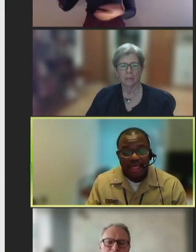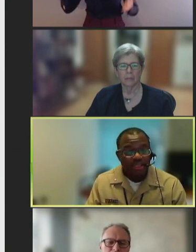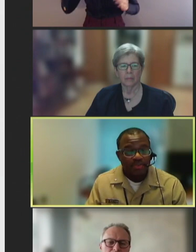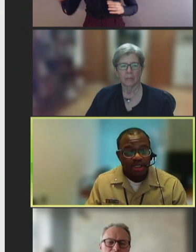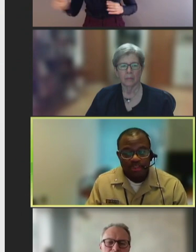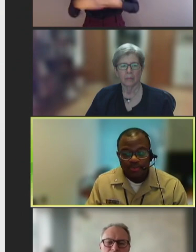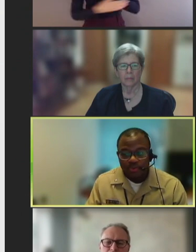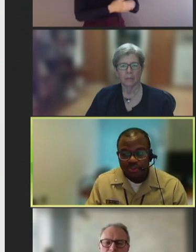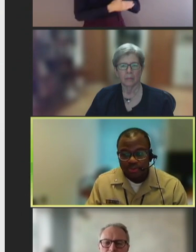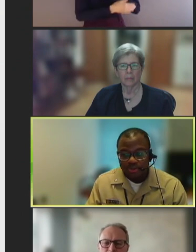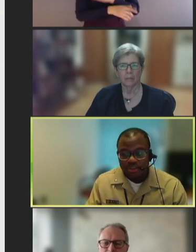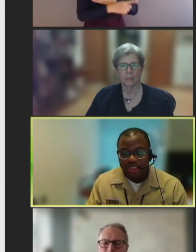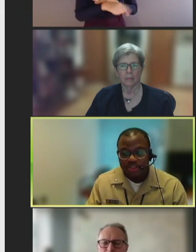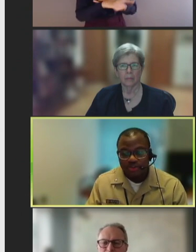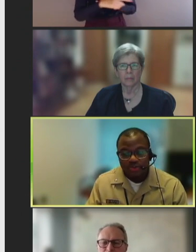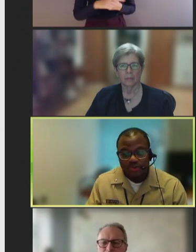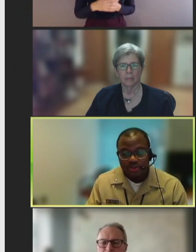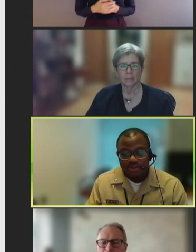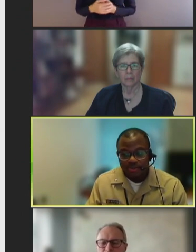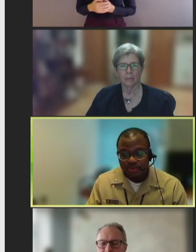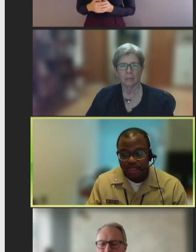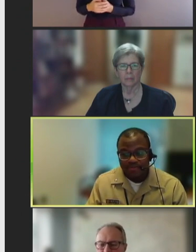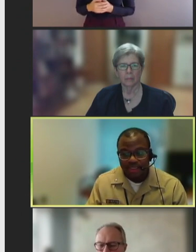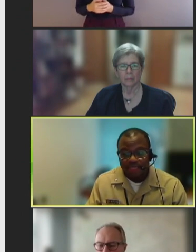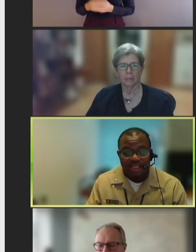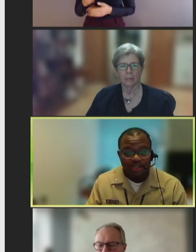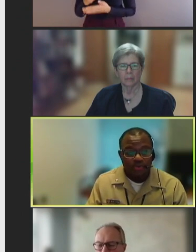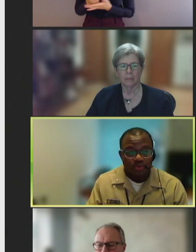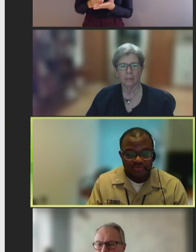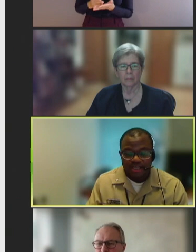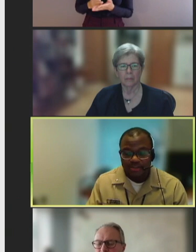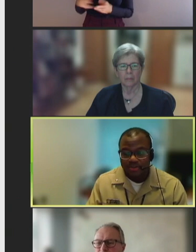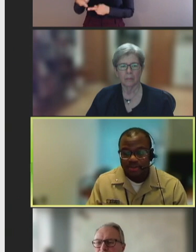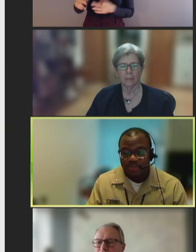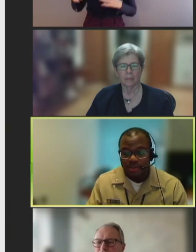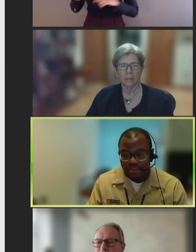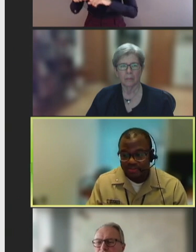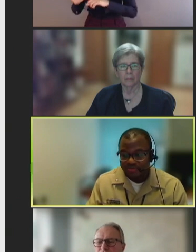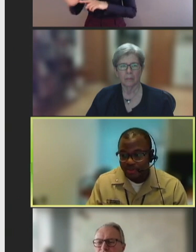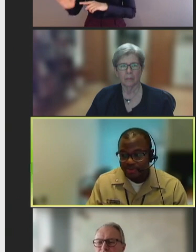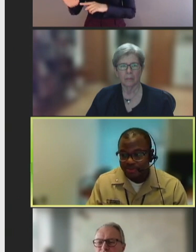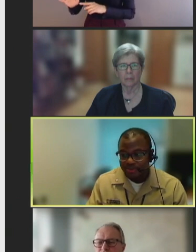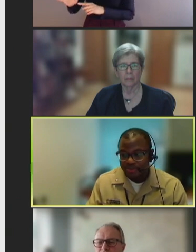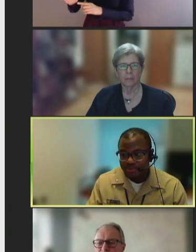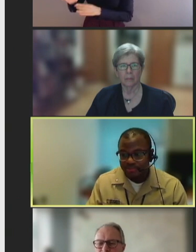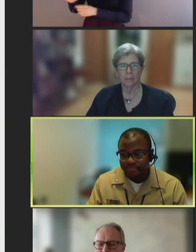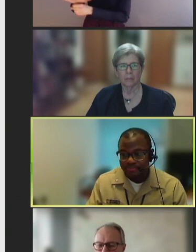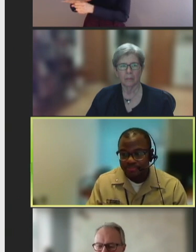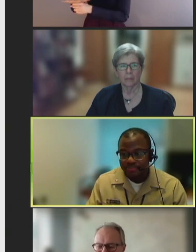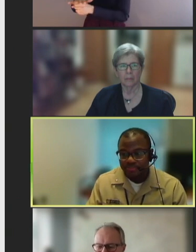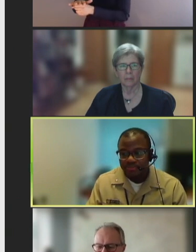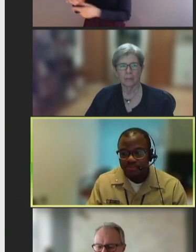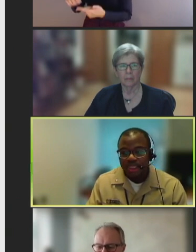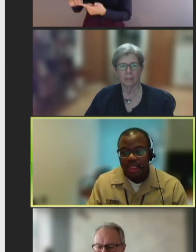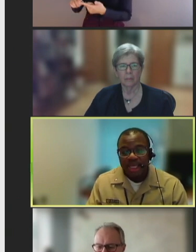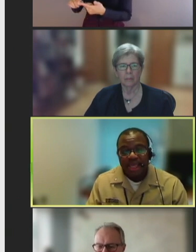and among people with certain social, demographic, and medical risk factors relative to others.